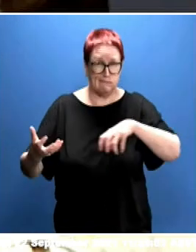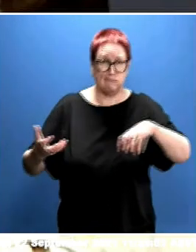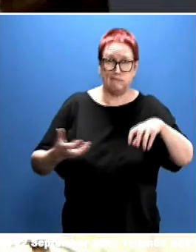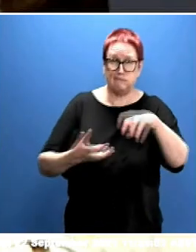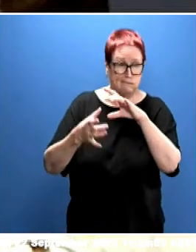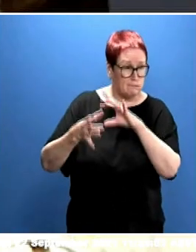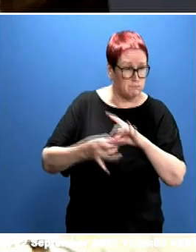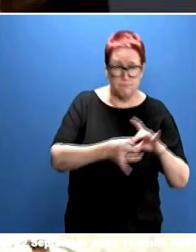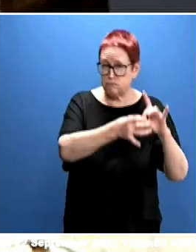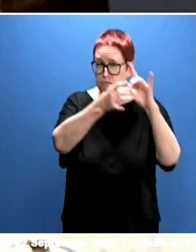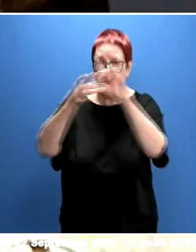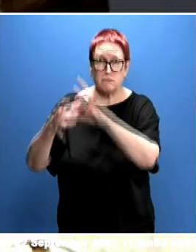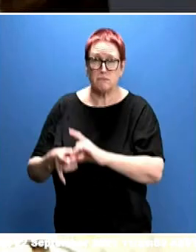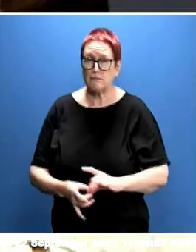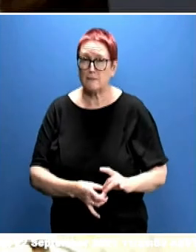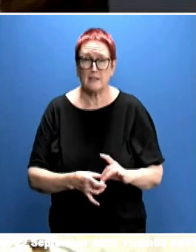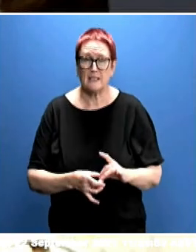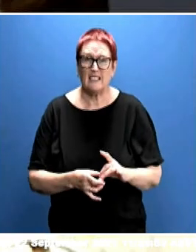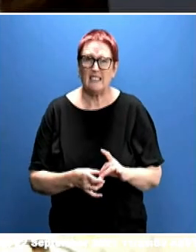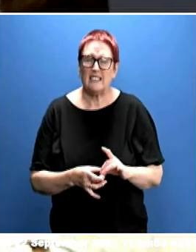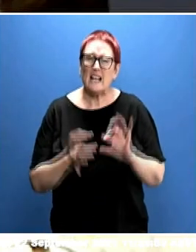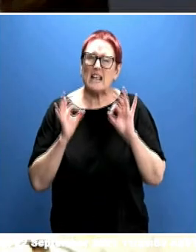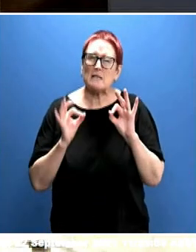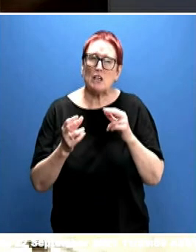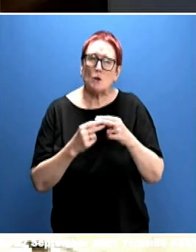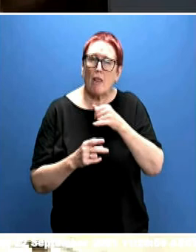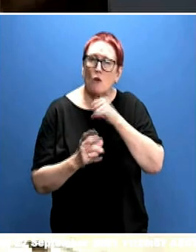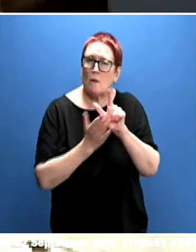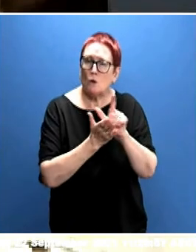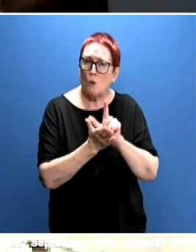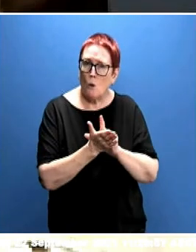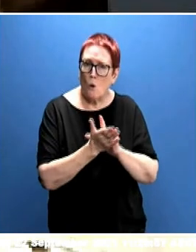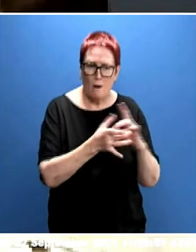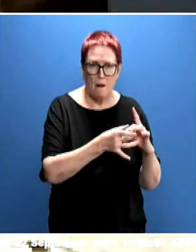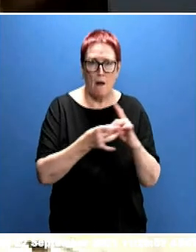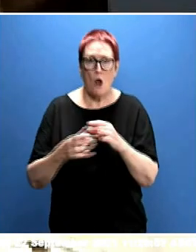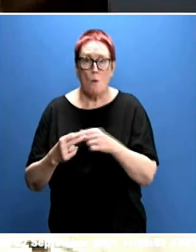especially in relation to criminal law and the child protection jurisdiction,